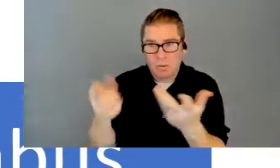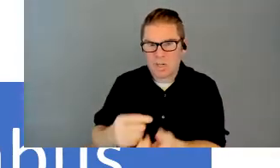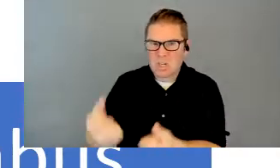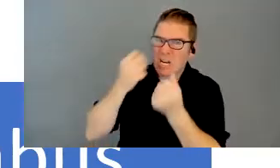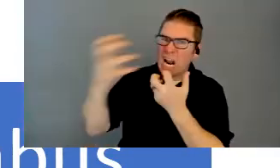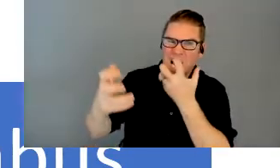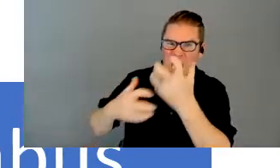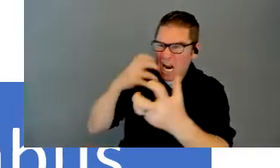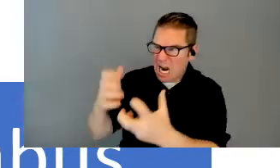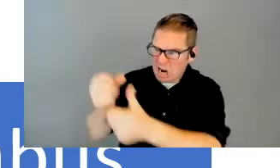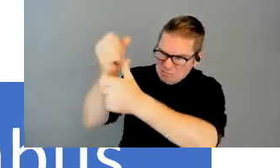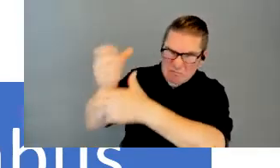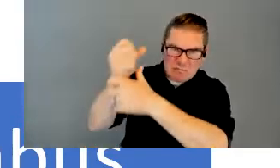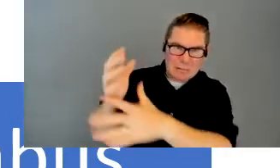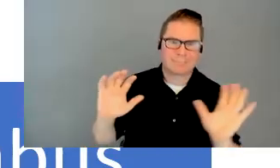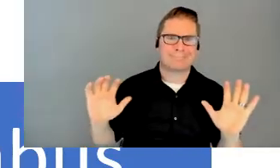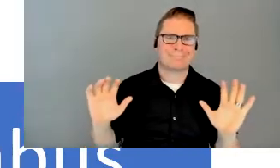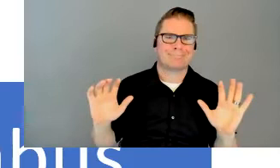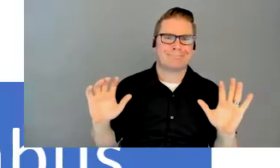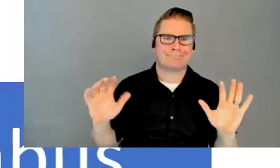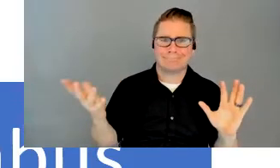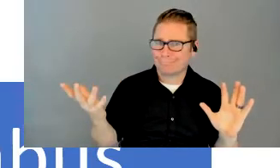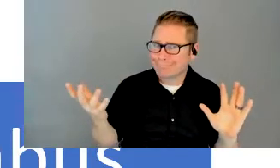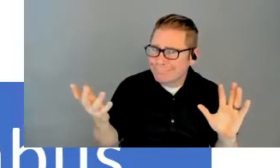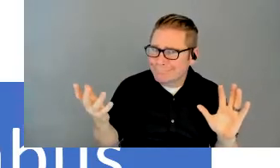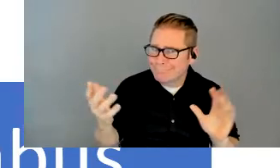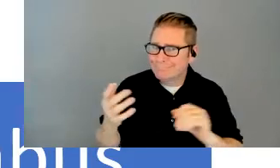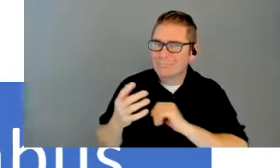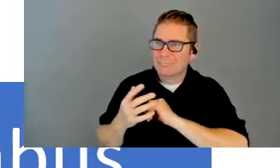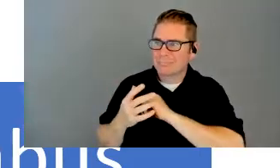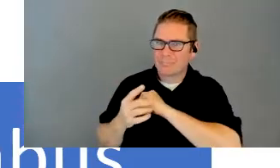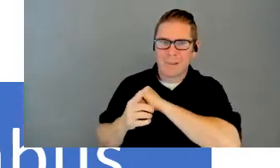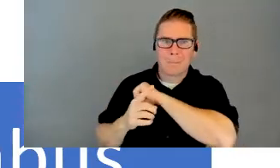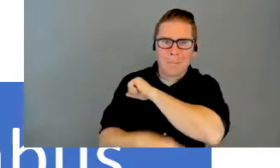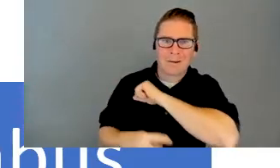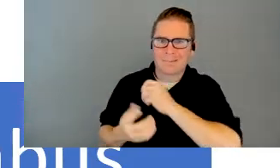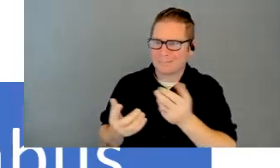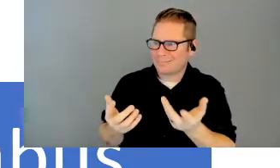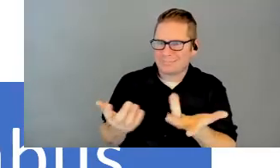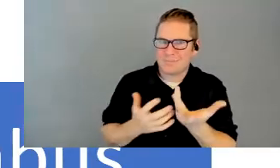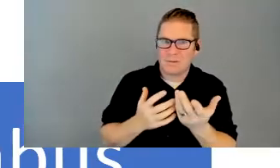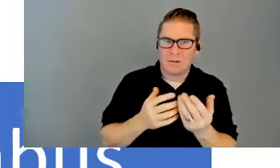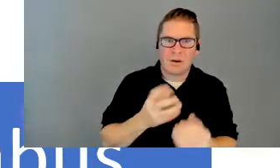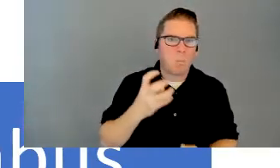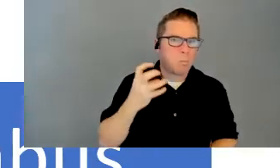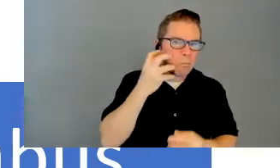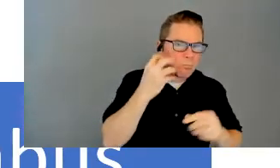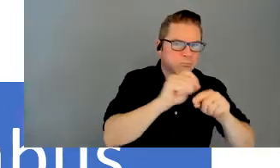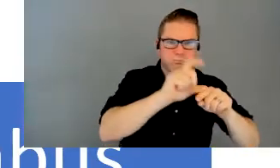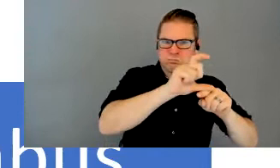So just be really mindful of punitive language that's bold and all capped. Is that really necessary?